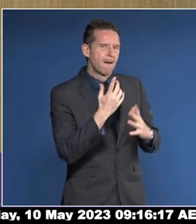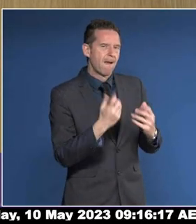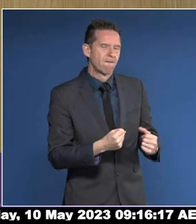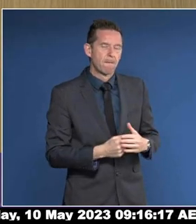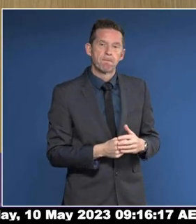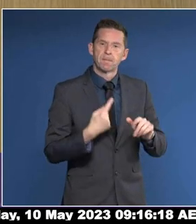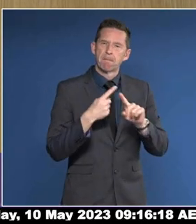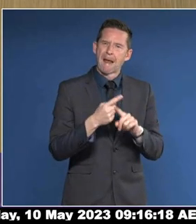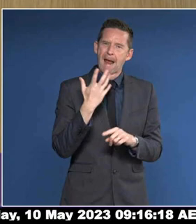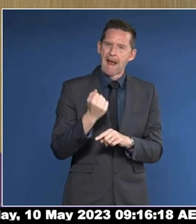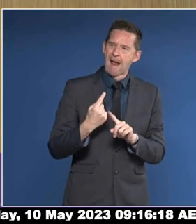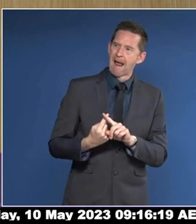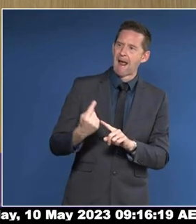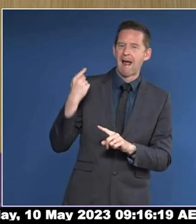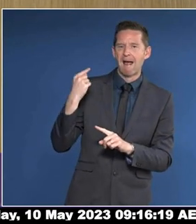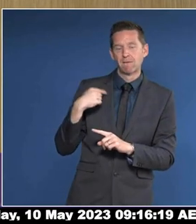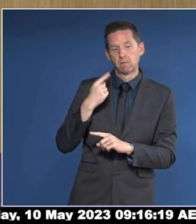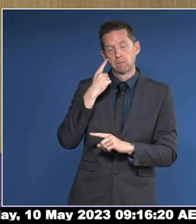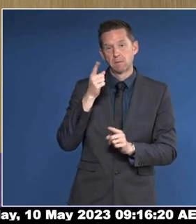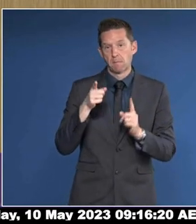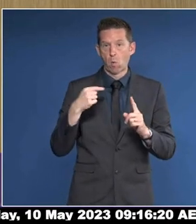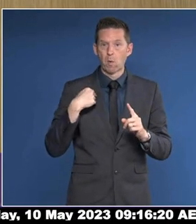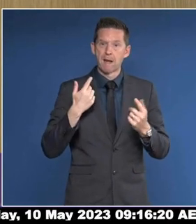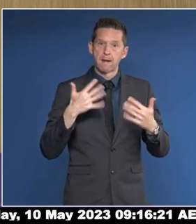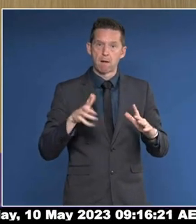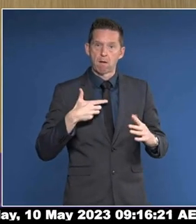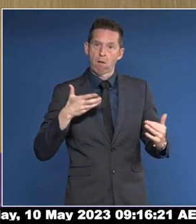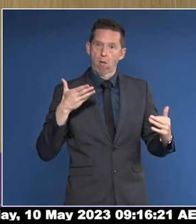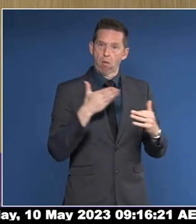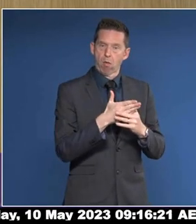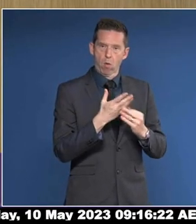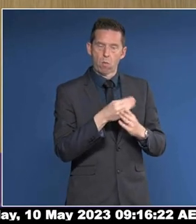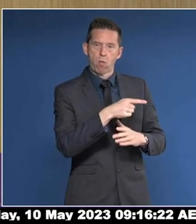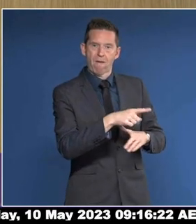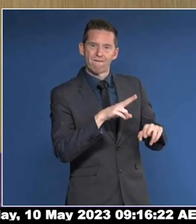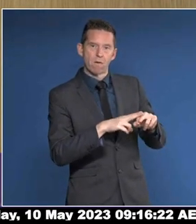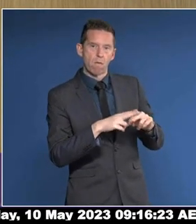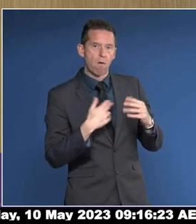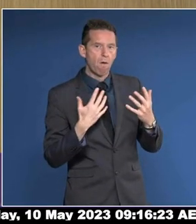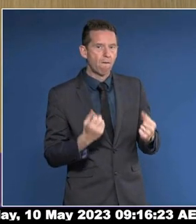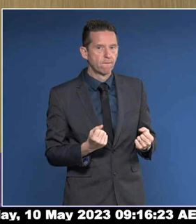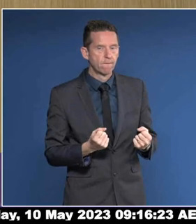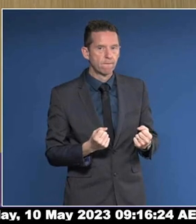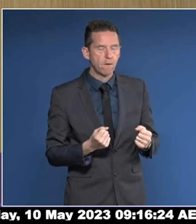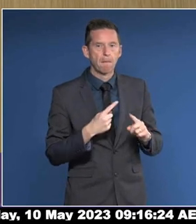time where we intervened actively with him, where we referred to other services, and